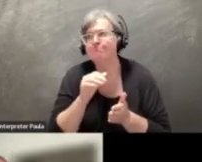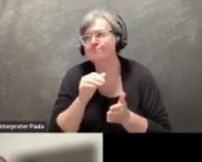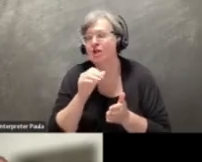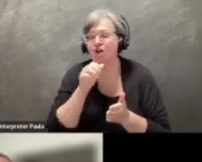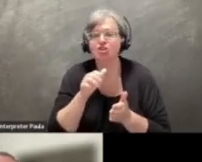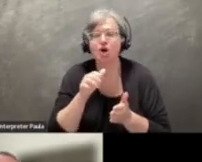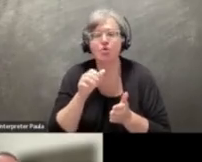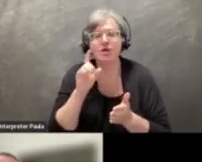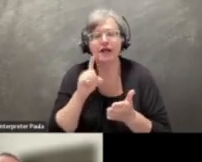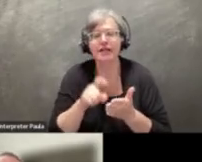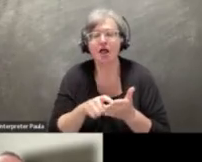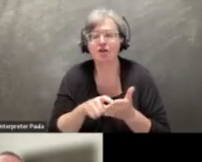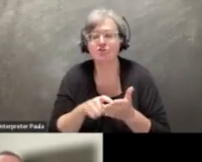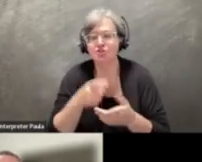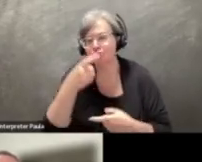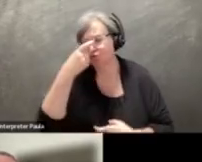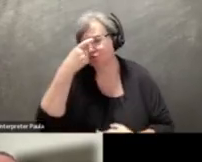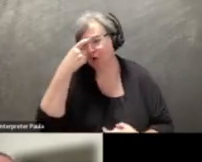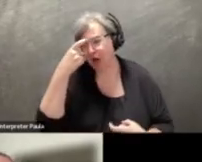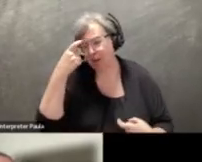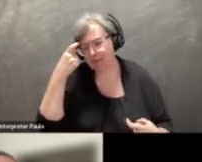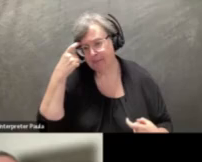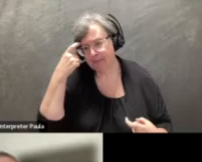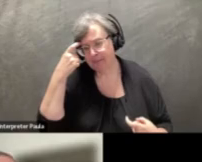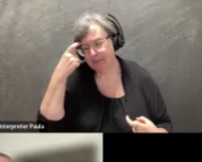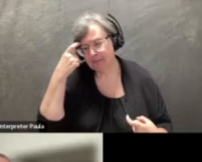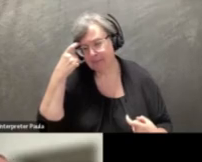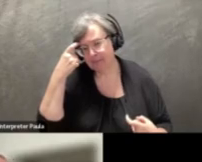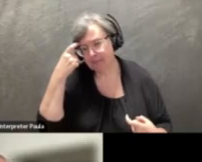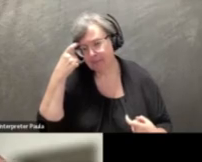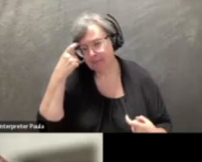trauma that, that having been in